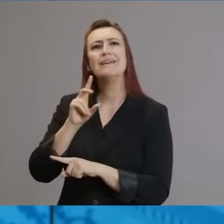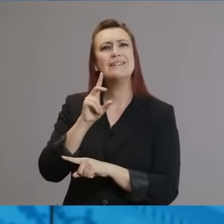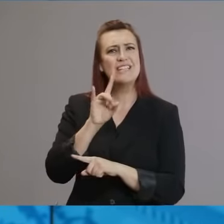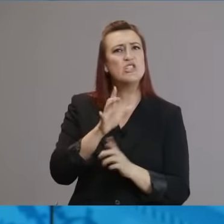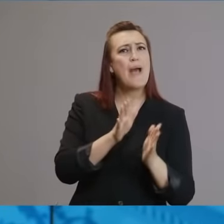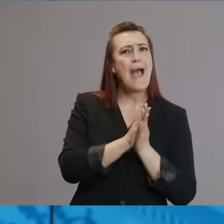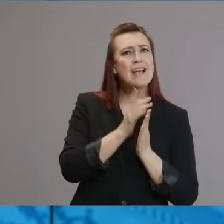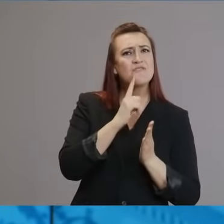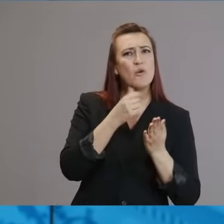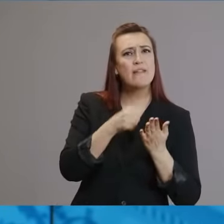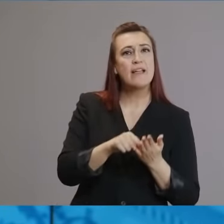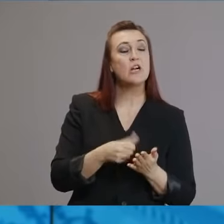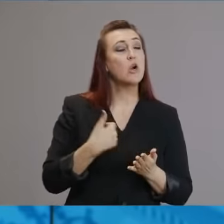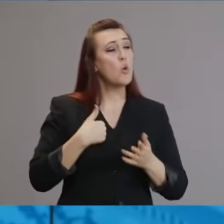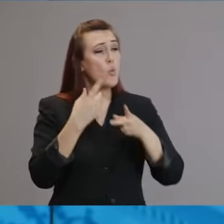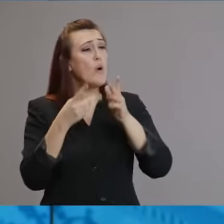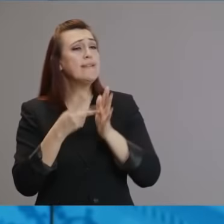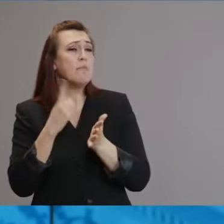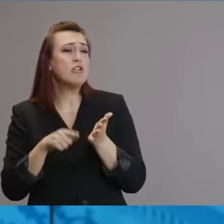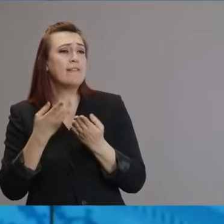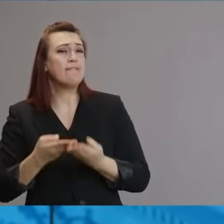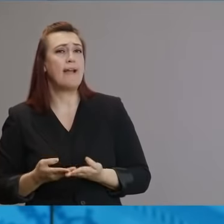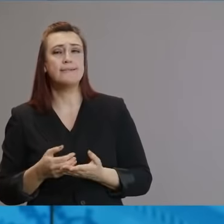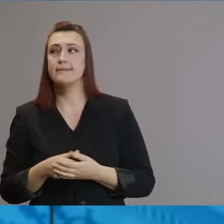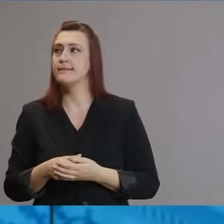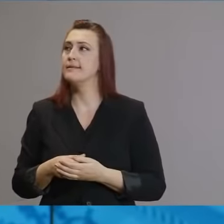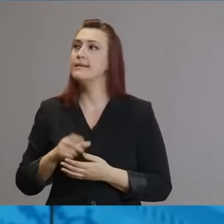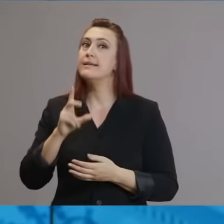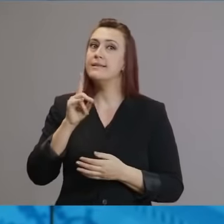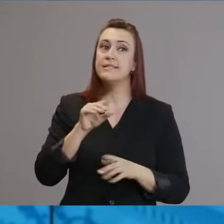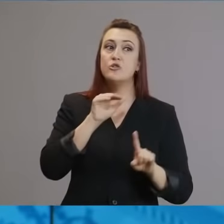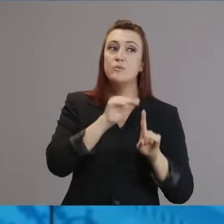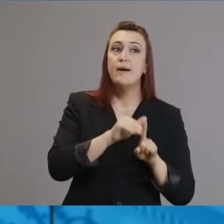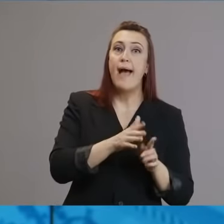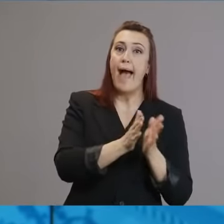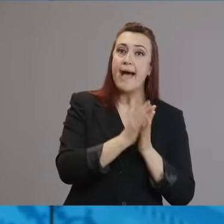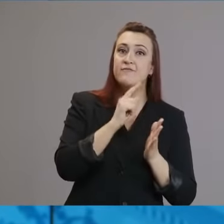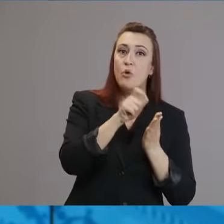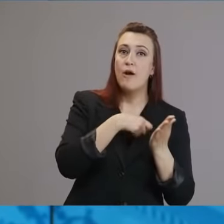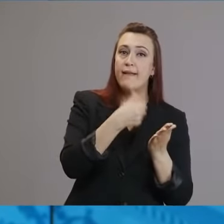WE'VE GOT THE FACTS STRAIGHT. BUT DID YOU ASK THEM -- I DID NOT SOLICIT THE LETTER.